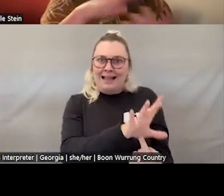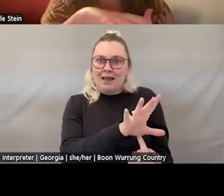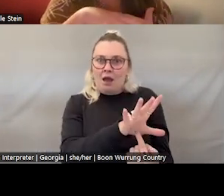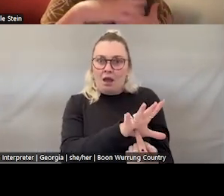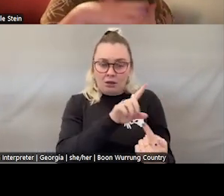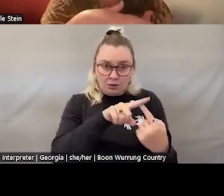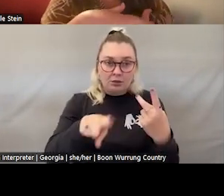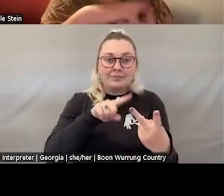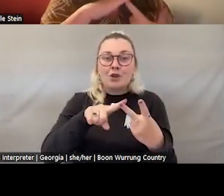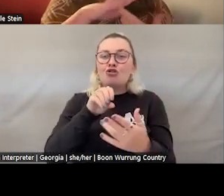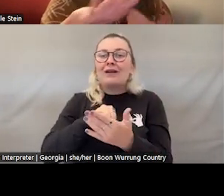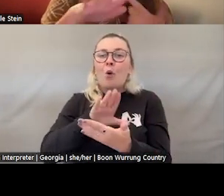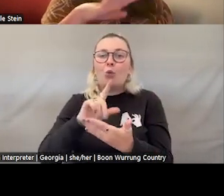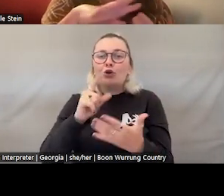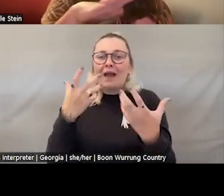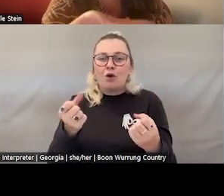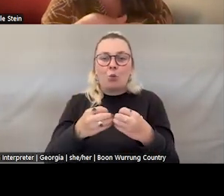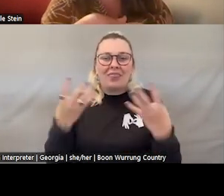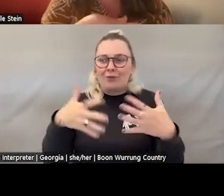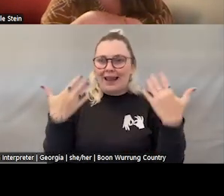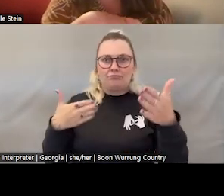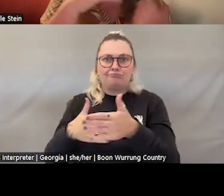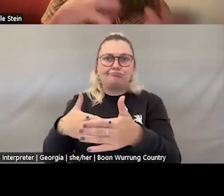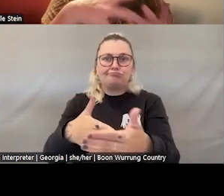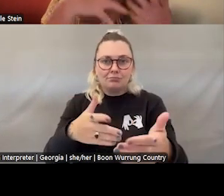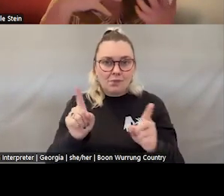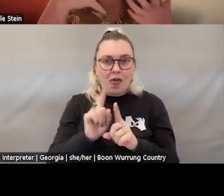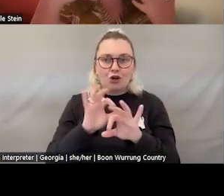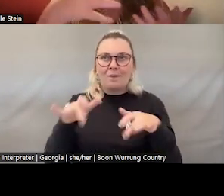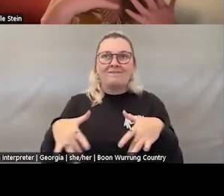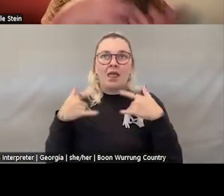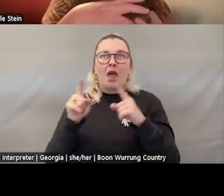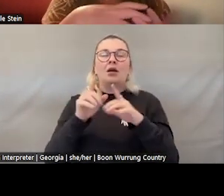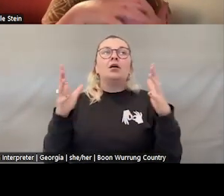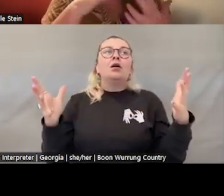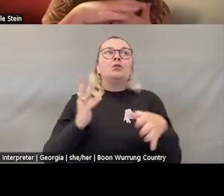recording what you have without any hassles, so it doesn't feel like a huge burden on you,